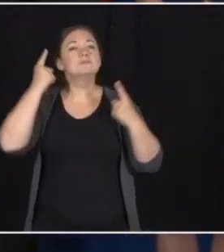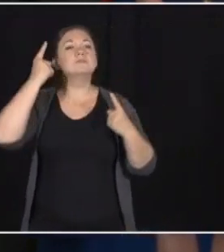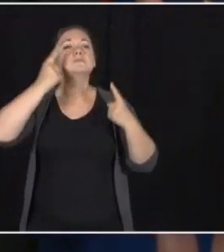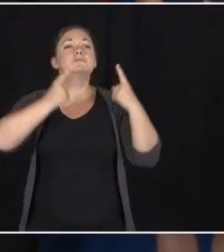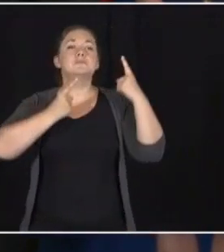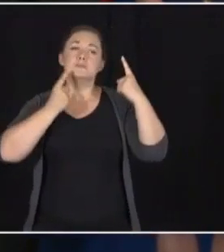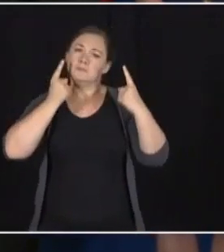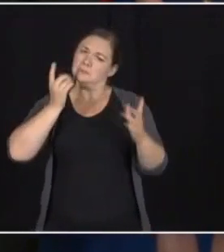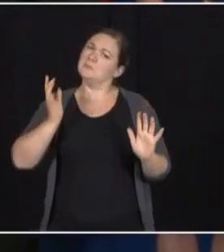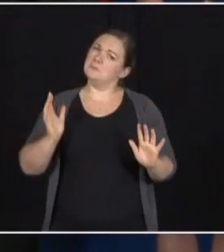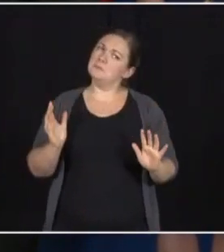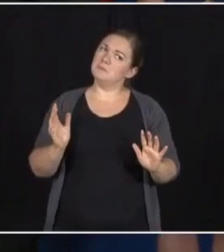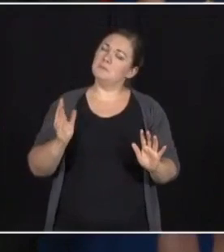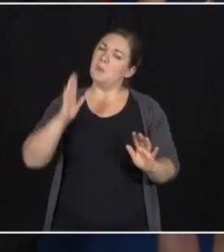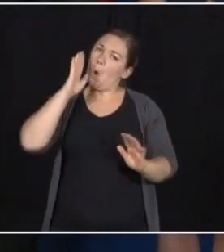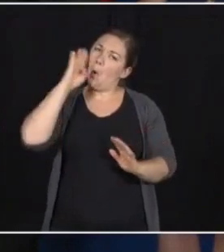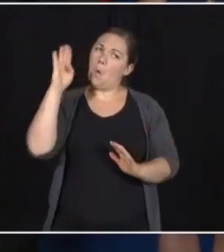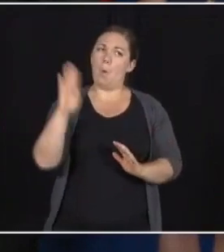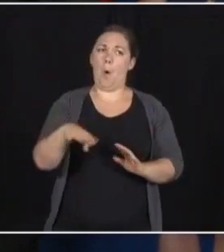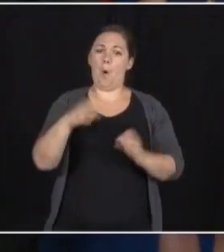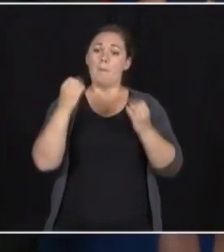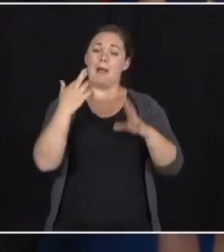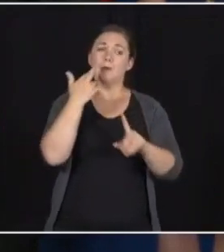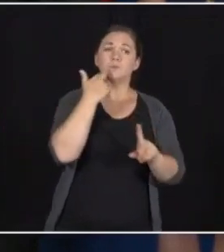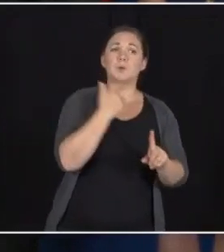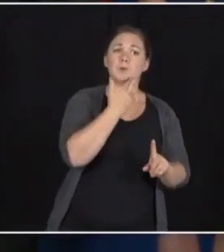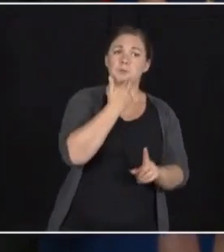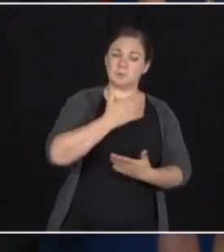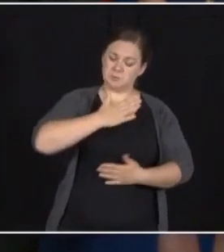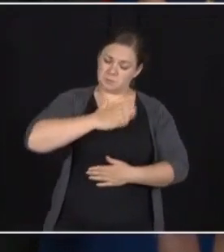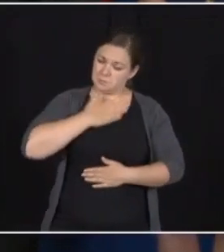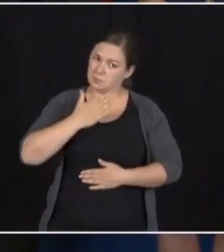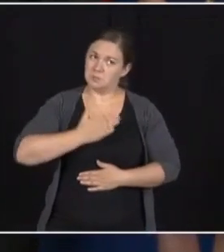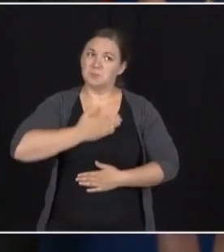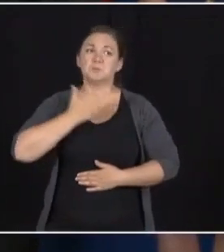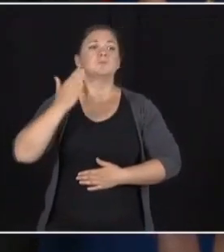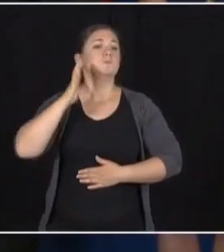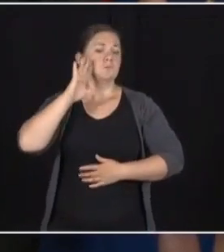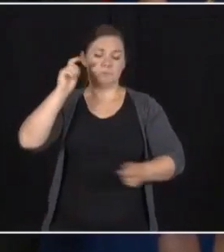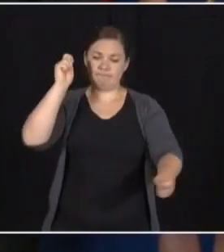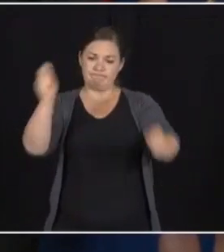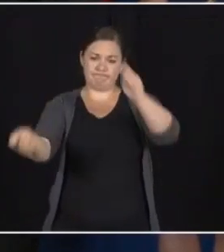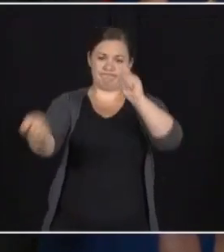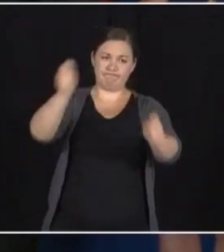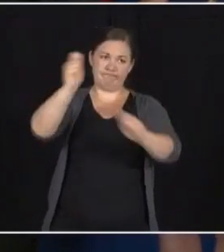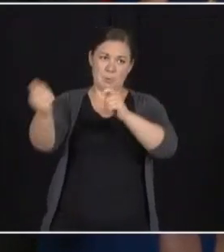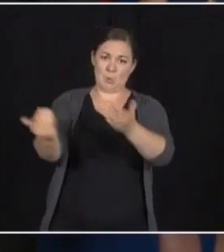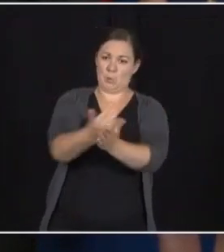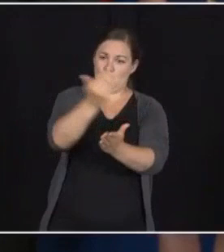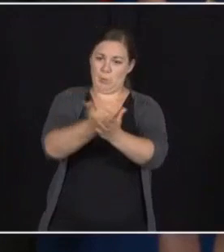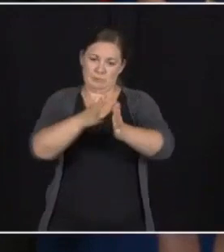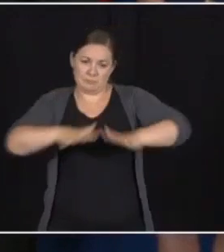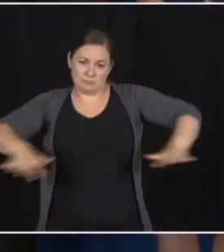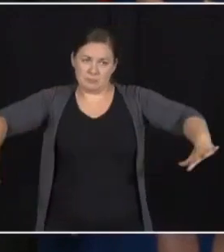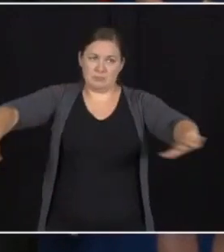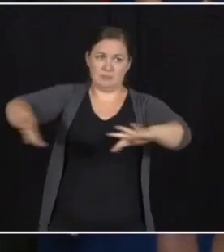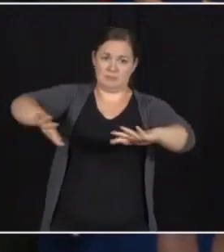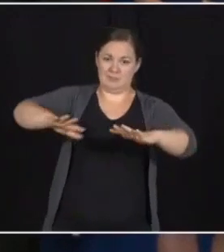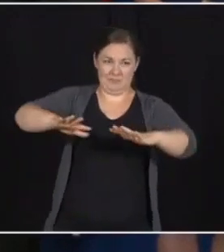will be easier and easier to contain. So we still need to be very careful as we open up the economy, as we move into stage III.